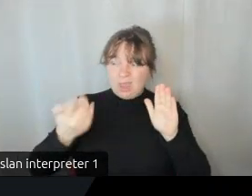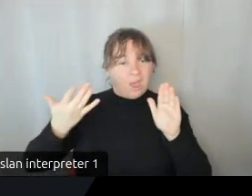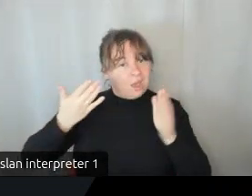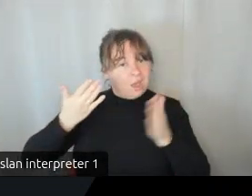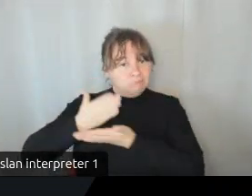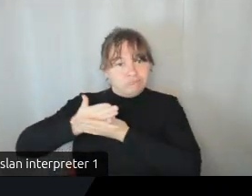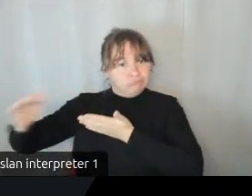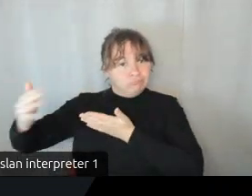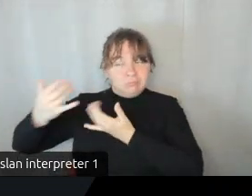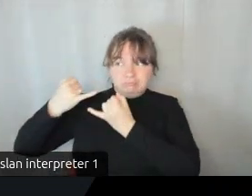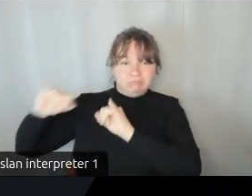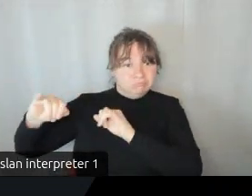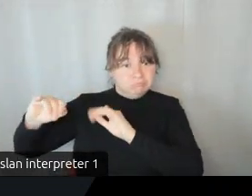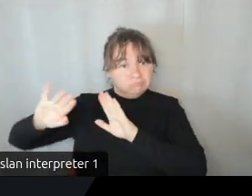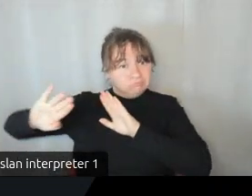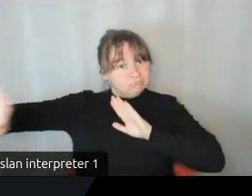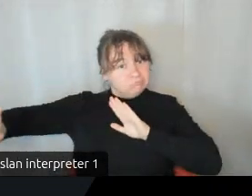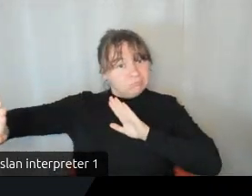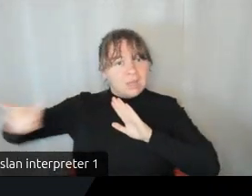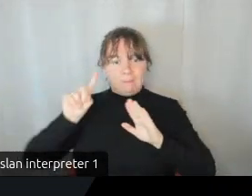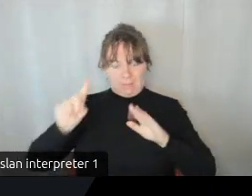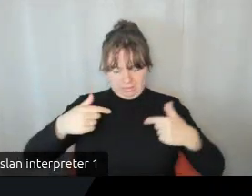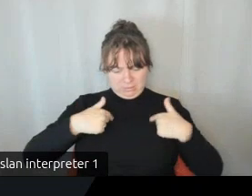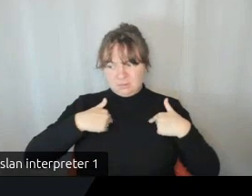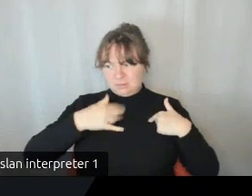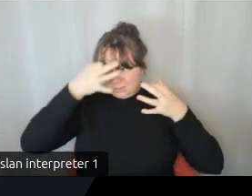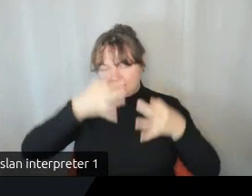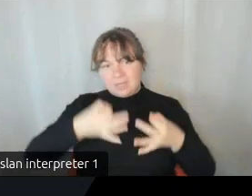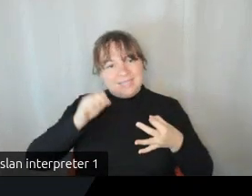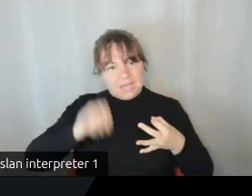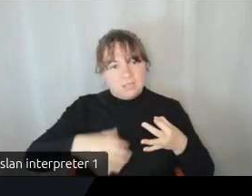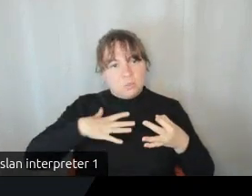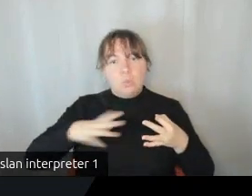with them. So in that circumstance it can be that the good behaviour condition stays but that they